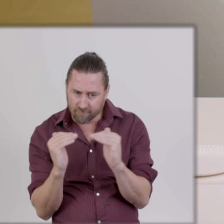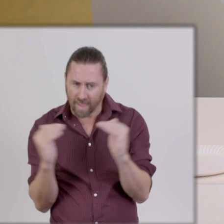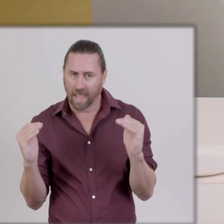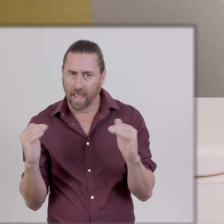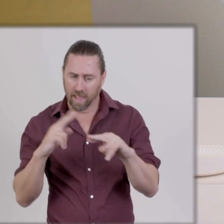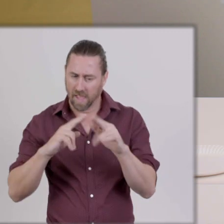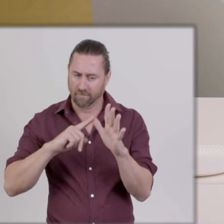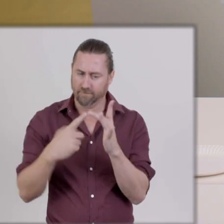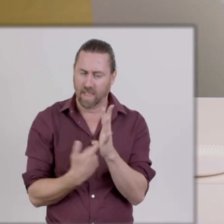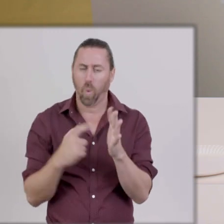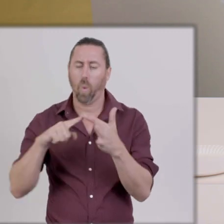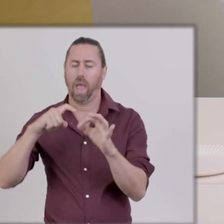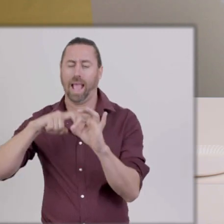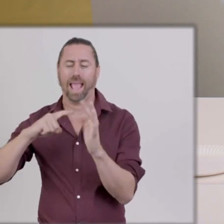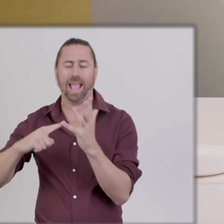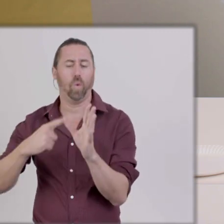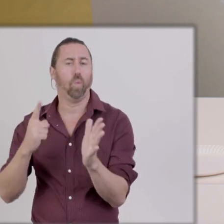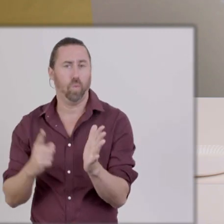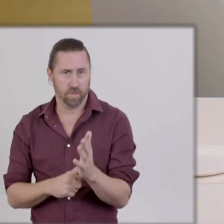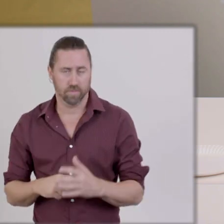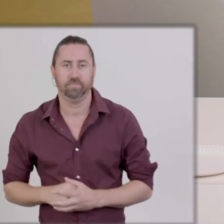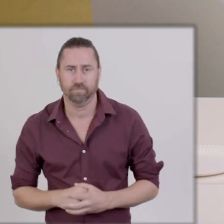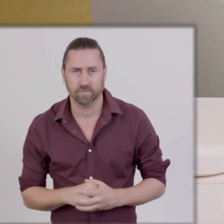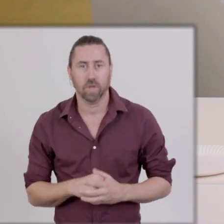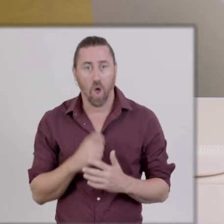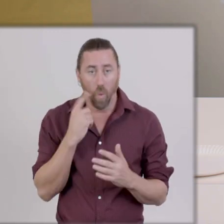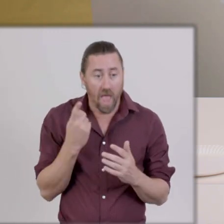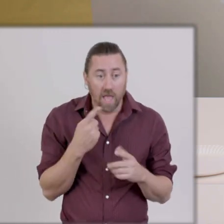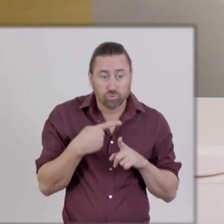When we share, we say we are sharing between a group,